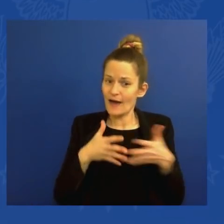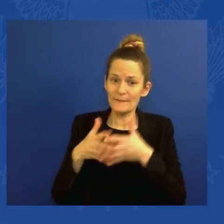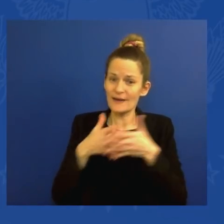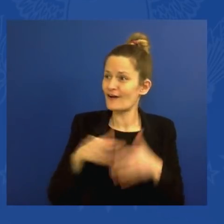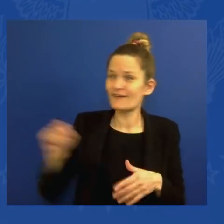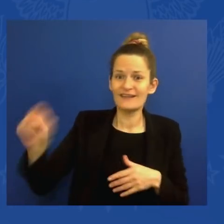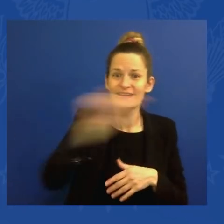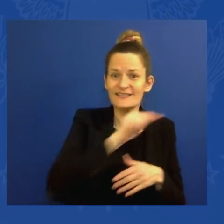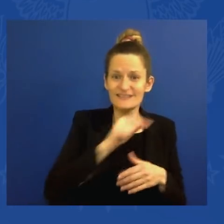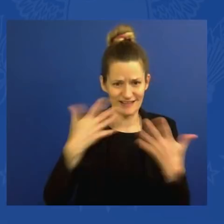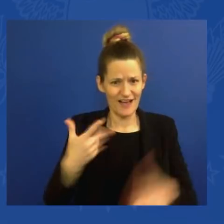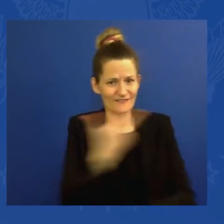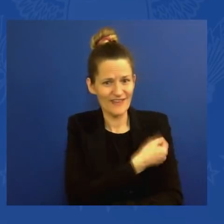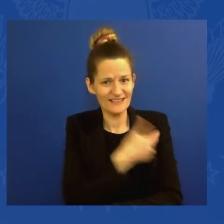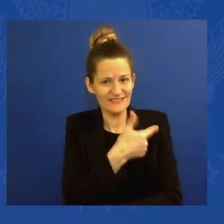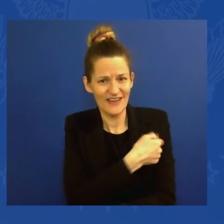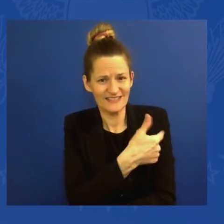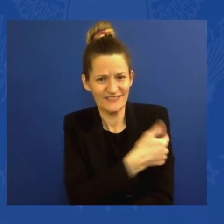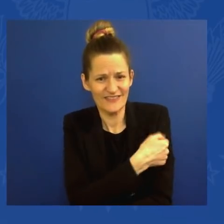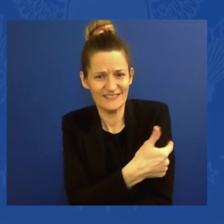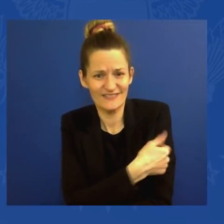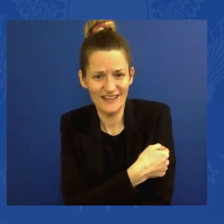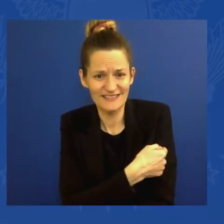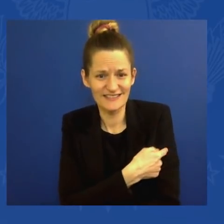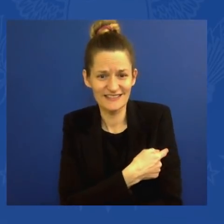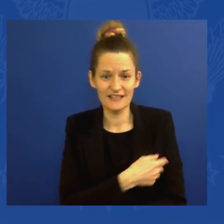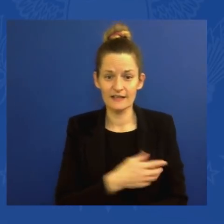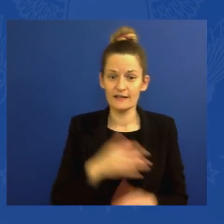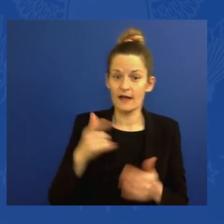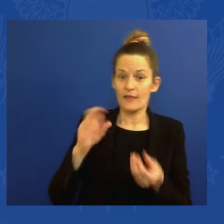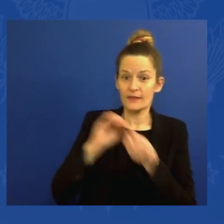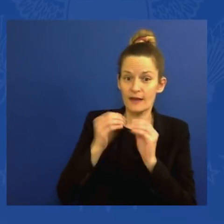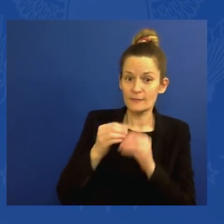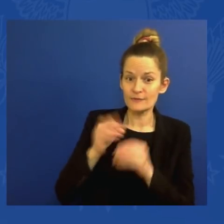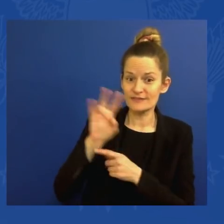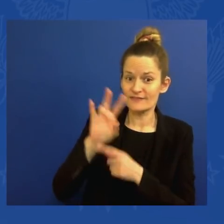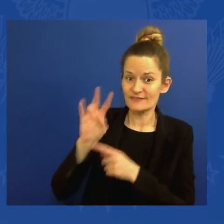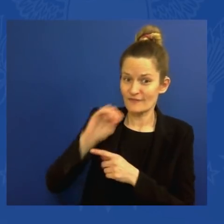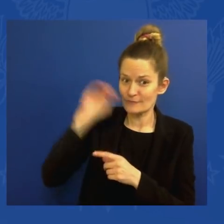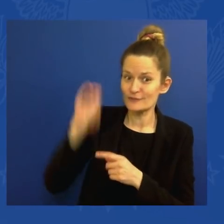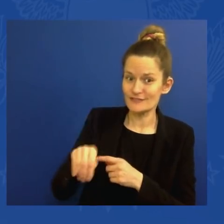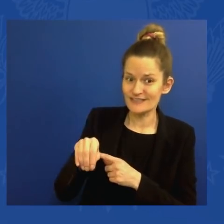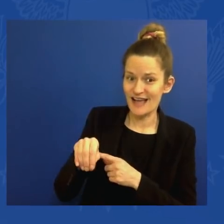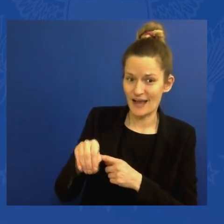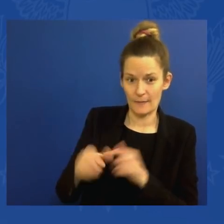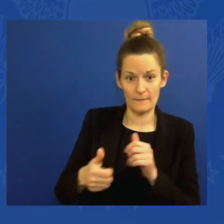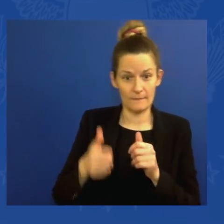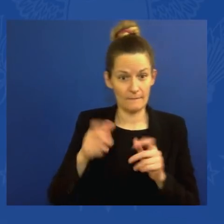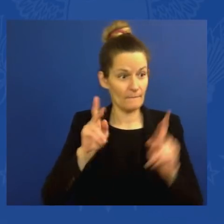most Americans can remove their masks, return to work, and move forward safely. Today's news is a welcome reminder